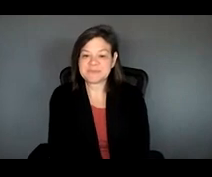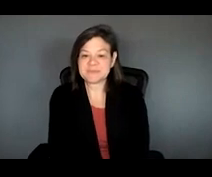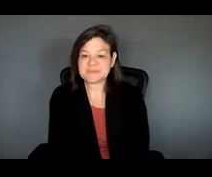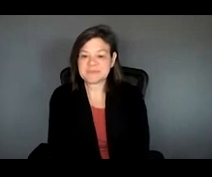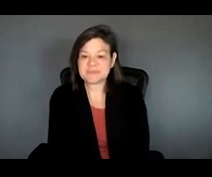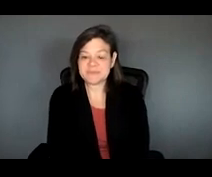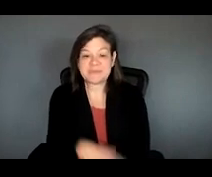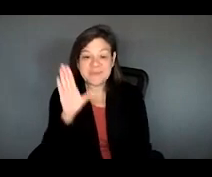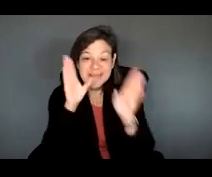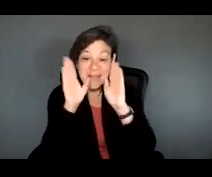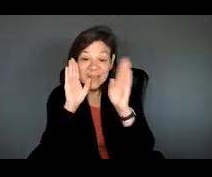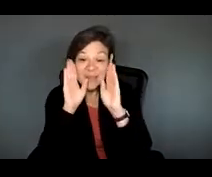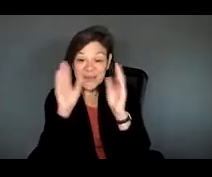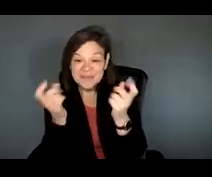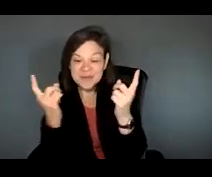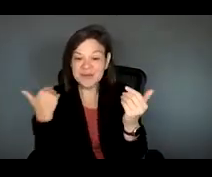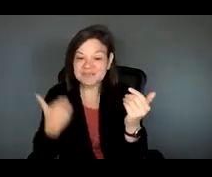Hello, everyone. My name is Hannah Goodwin.